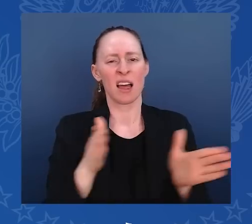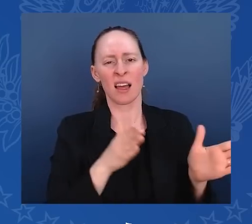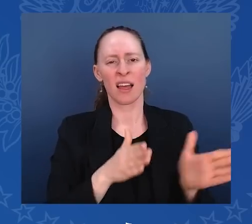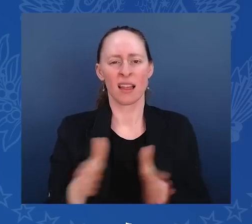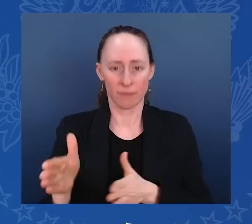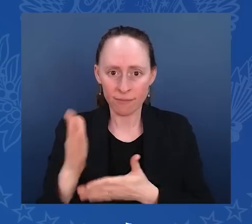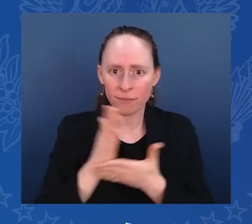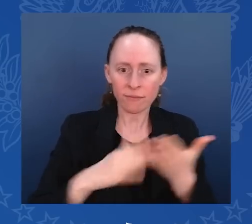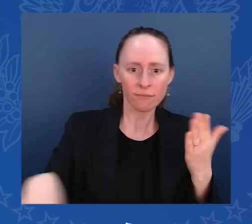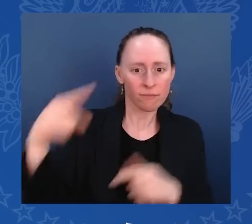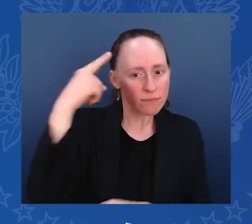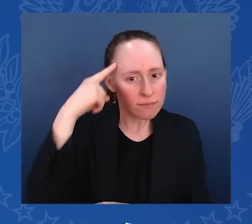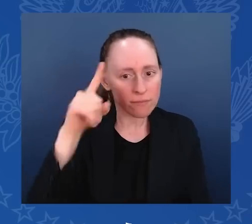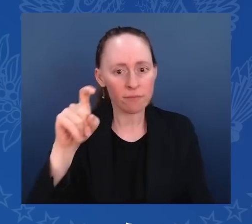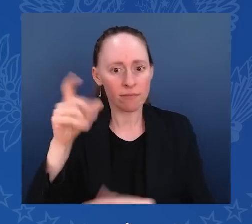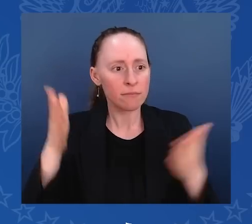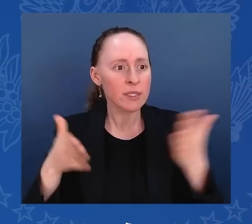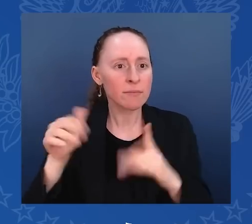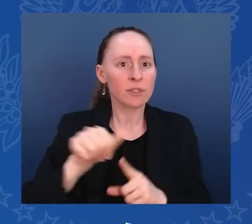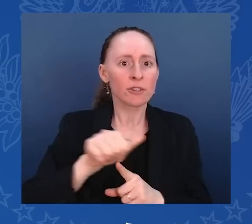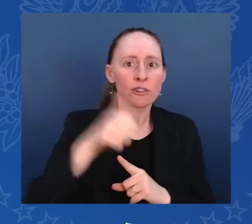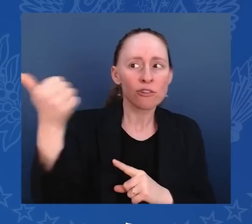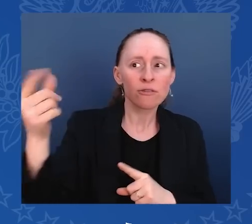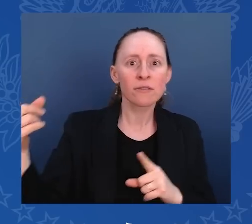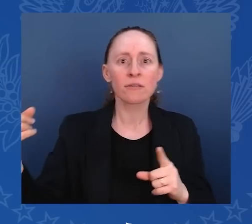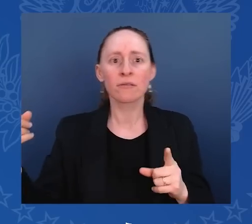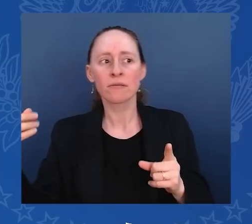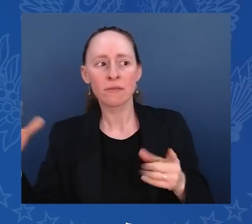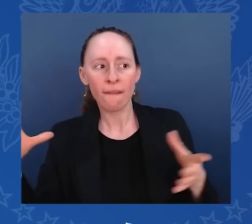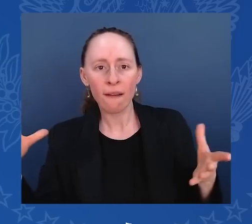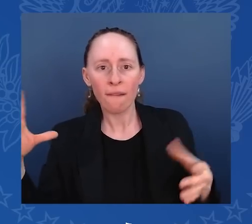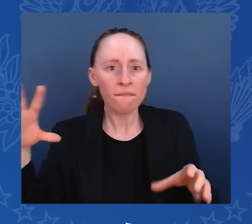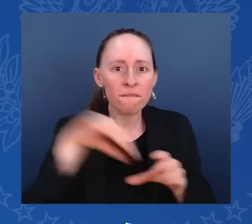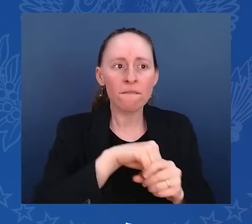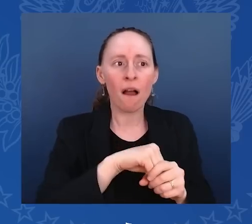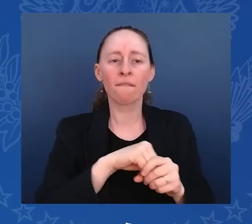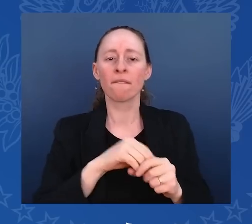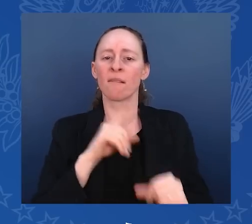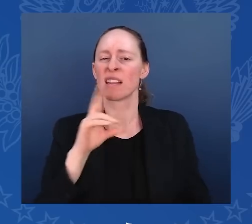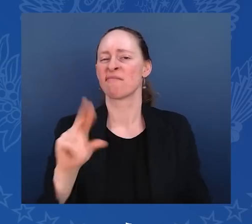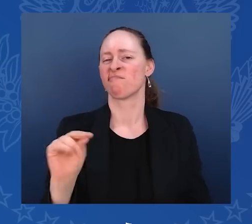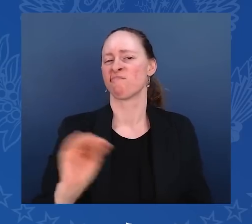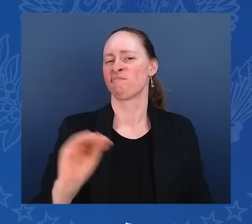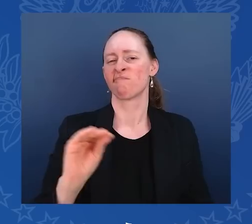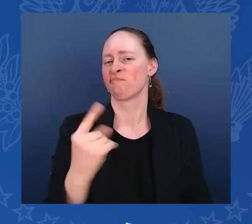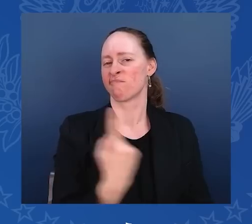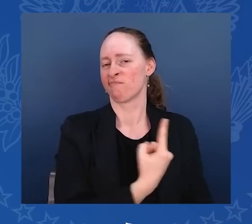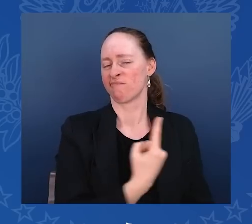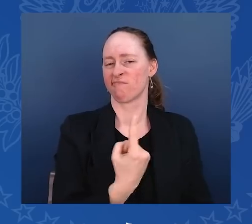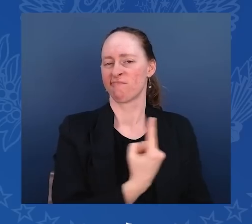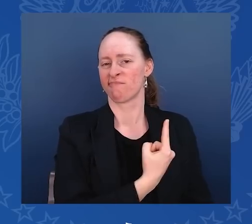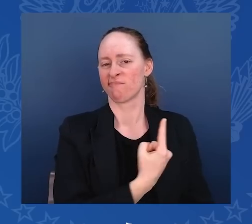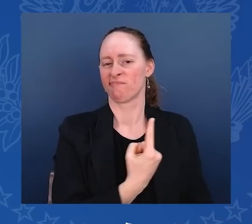They have him -- they have established he's there and even established that he had a detonator to explode those --